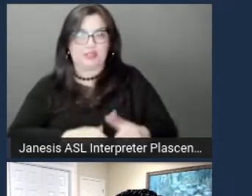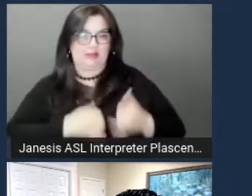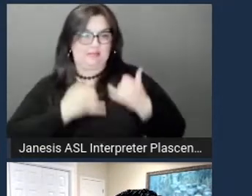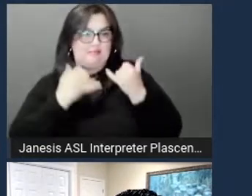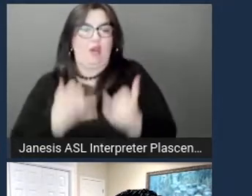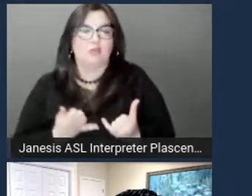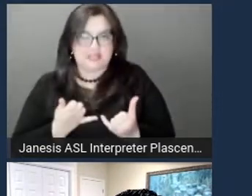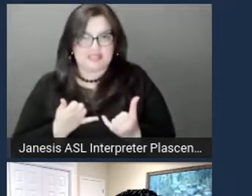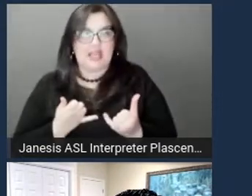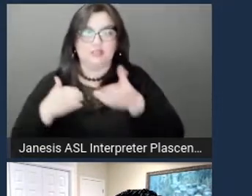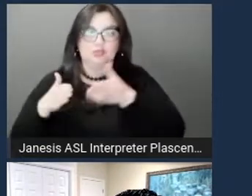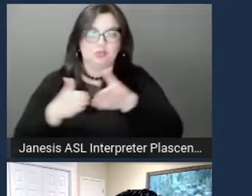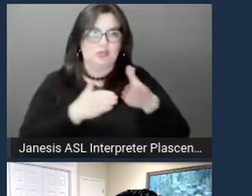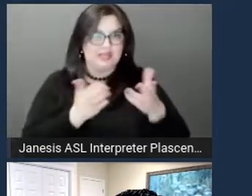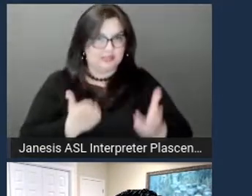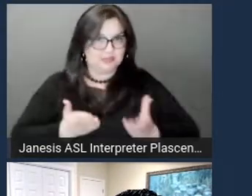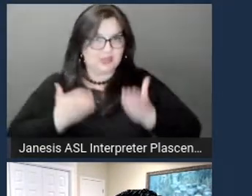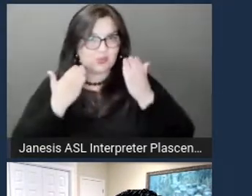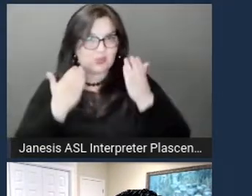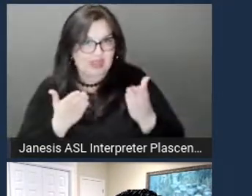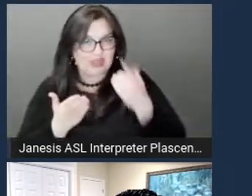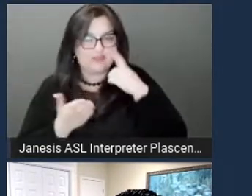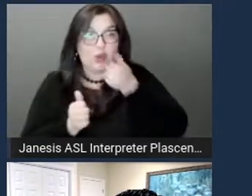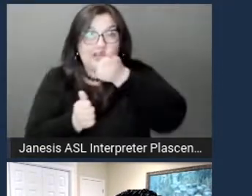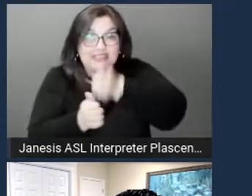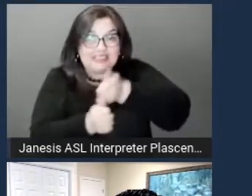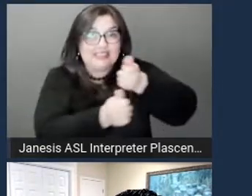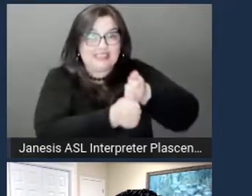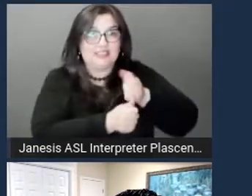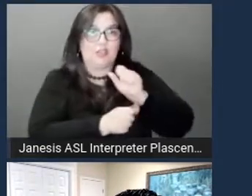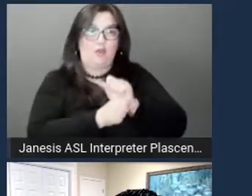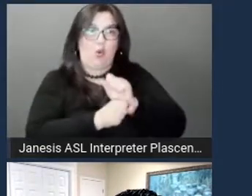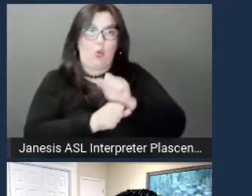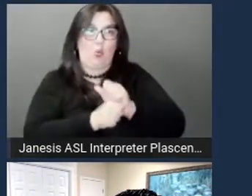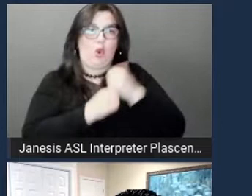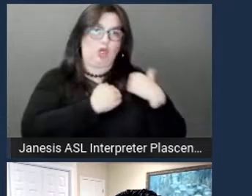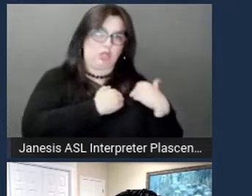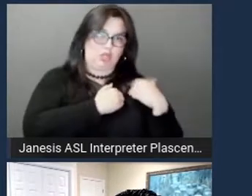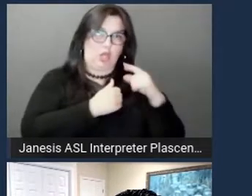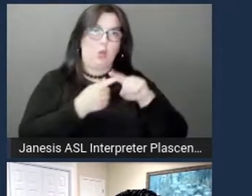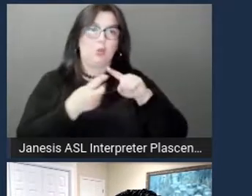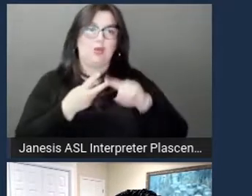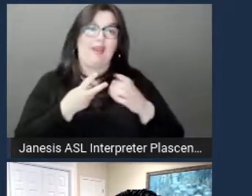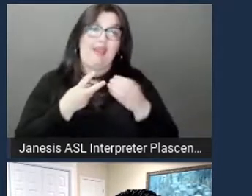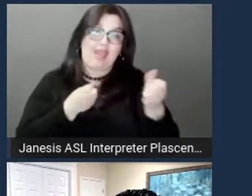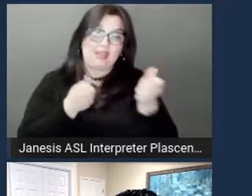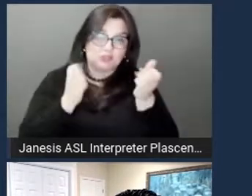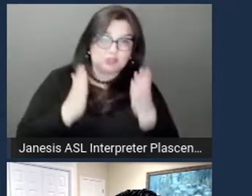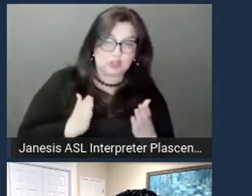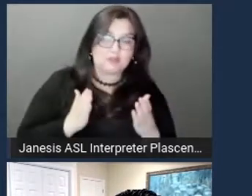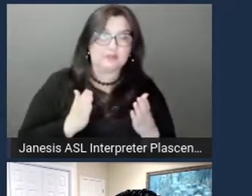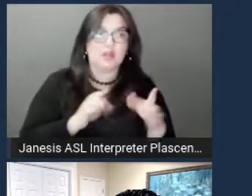being recommended for each one of the workloads, as well as the servers. What is the relevant tooling